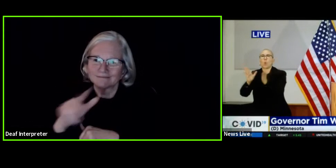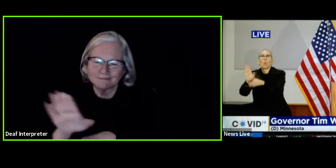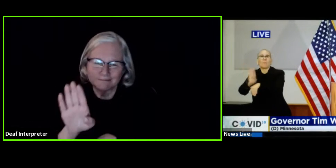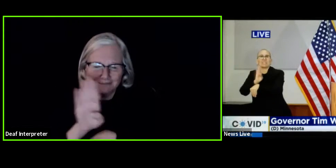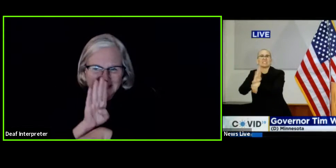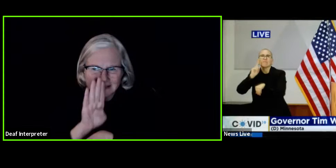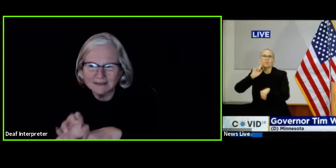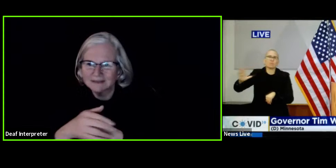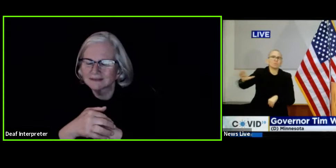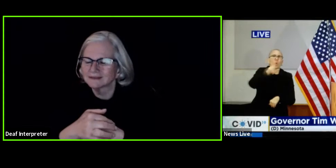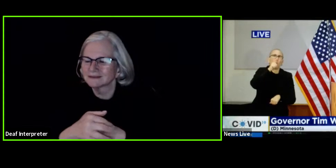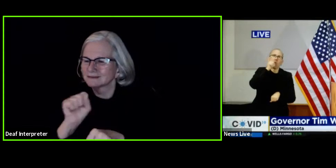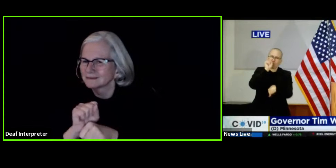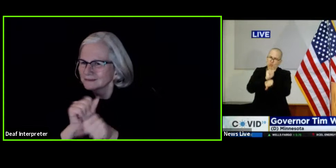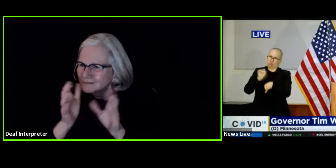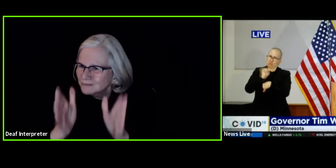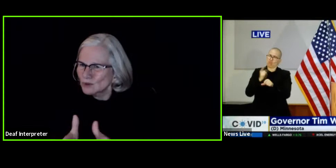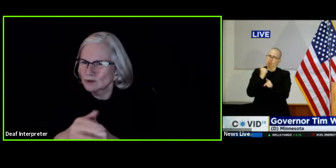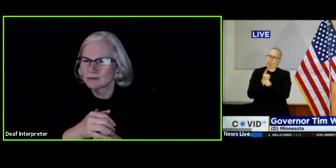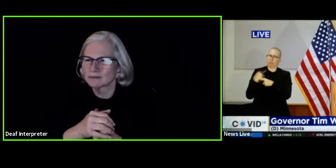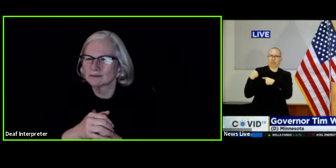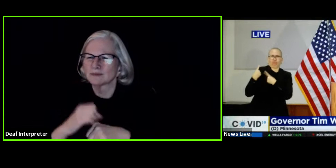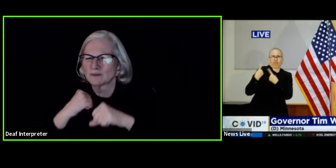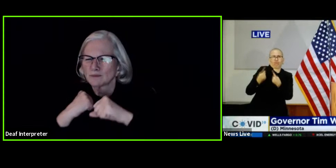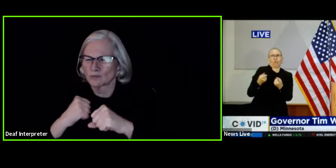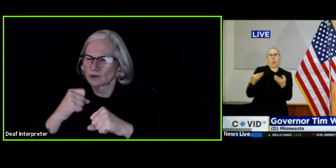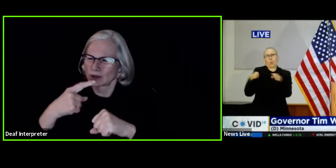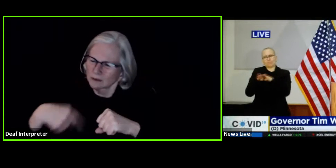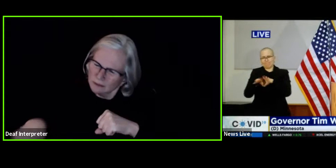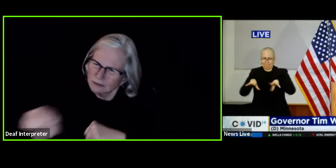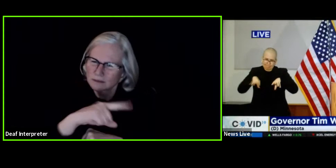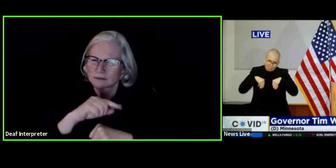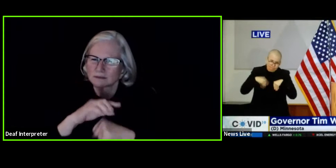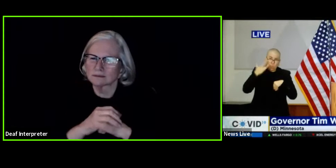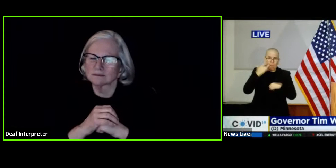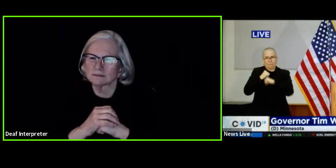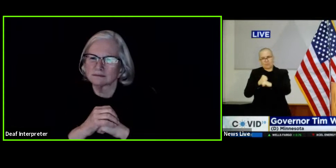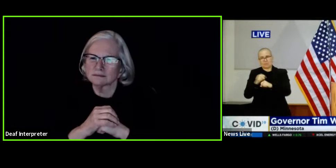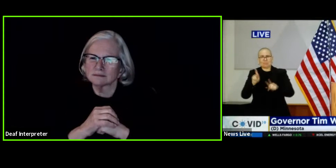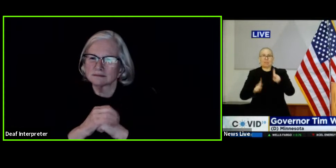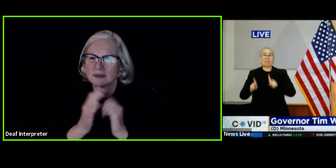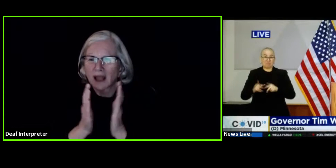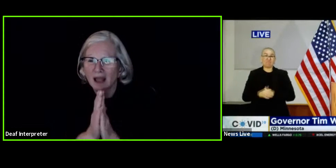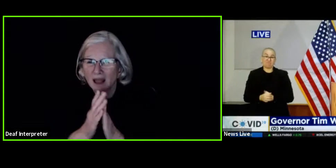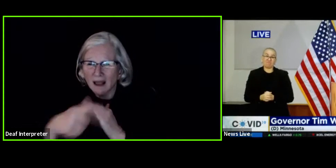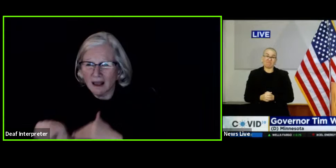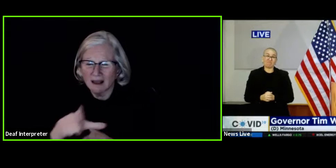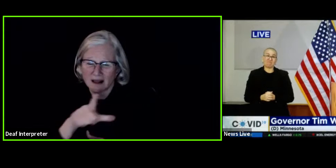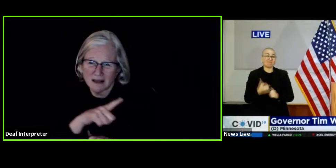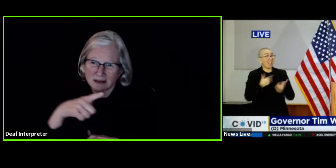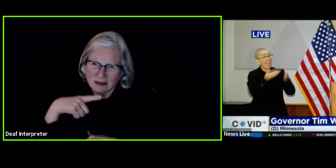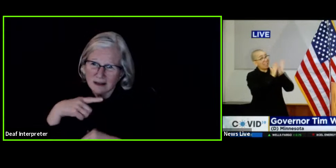NEIGHBORS AND I WOULD ASK US BOTH AS A LEGISLATURE AND MINNESOTANS, LET'S PUT TOGETHER A MINNESOTA PACKAGE, LET'S